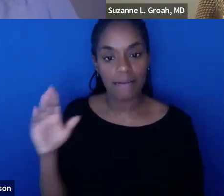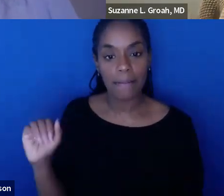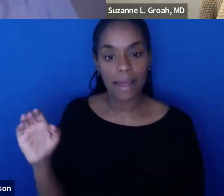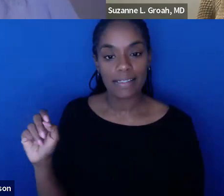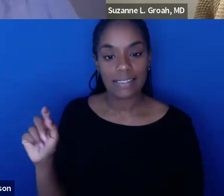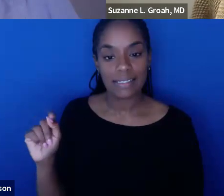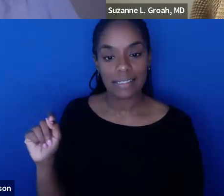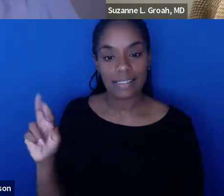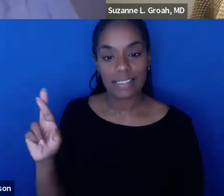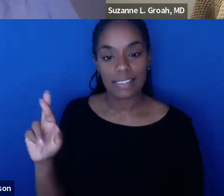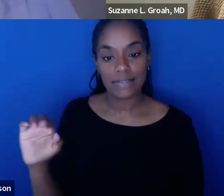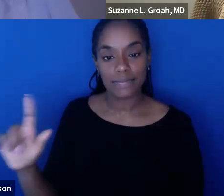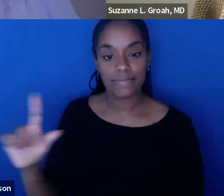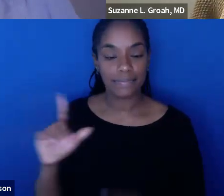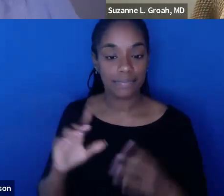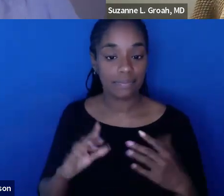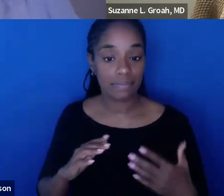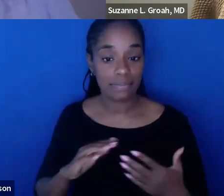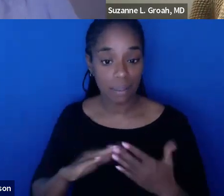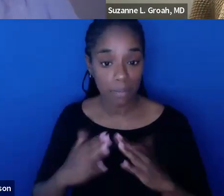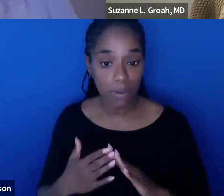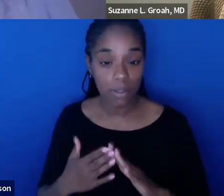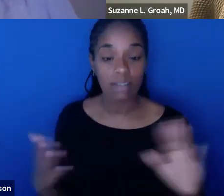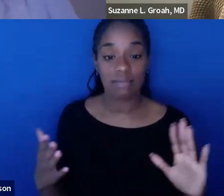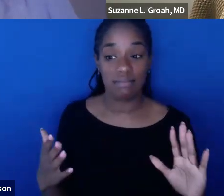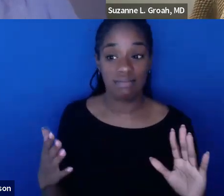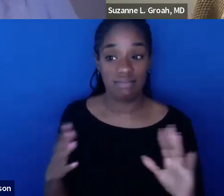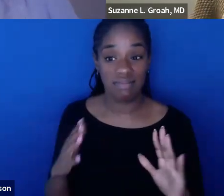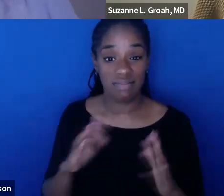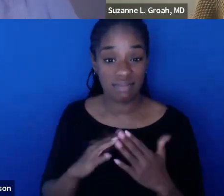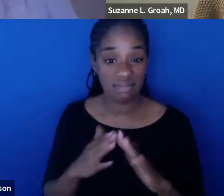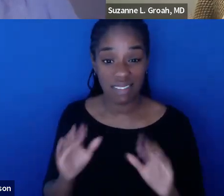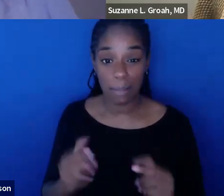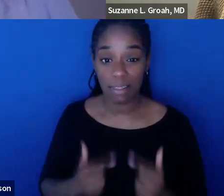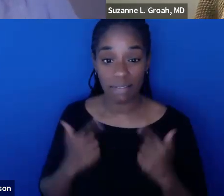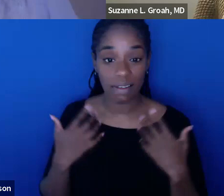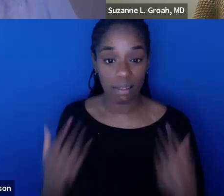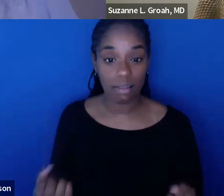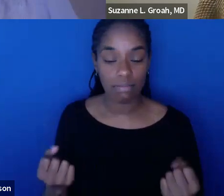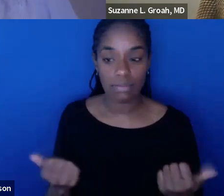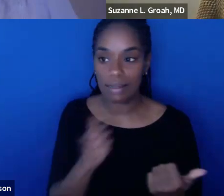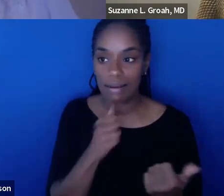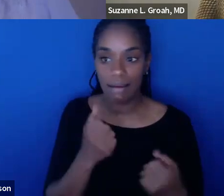And that bacterial community in there can be living totally healthy and not causing you any problems at all.